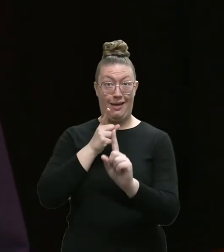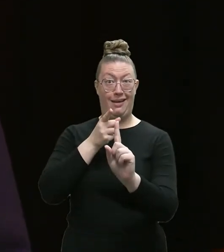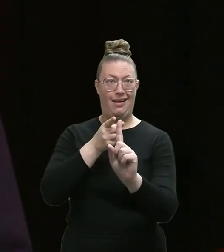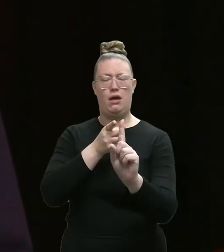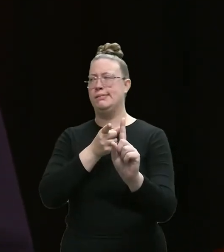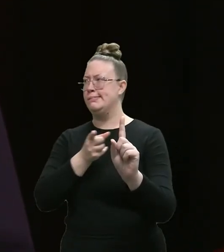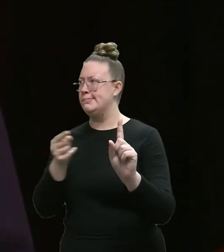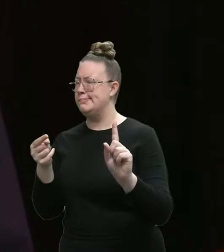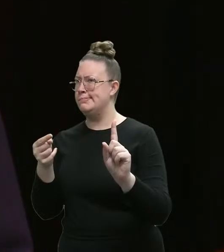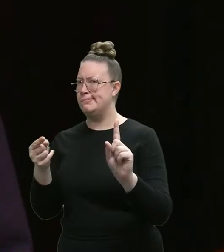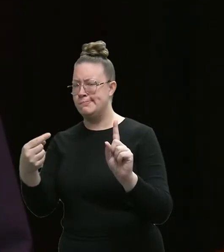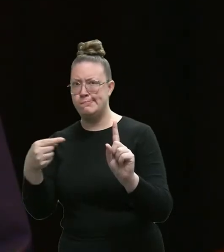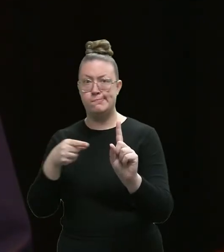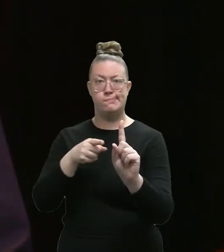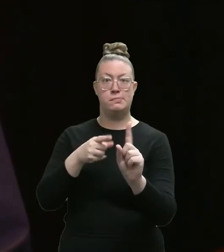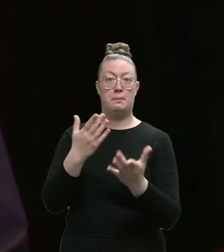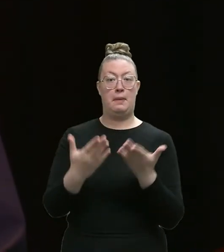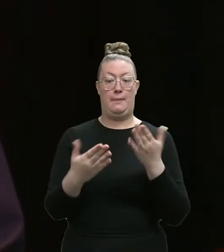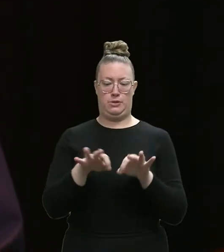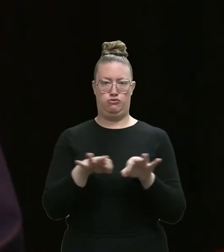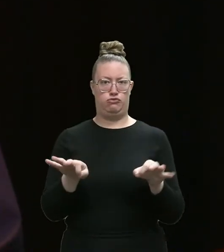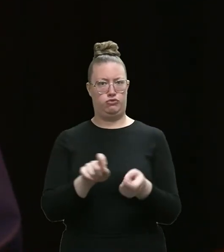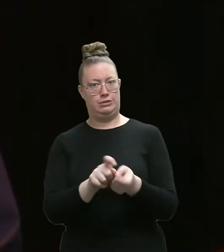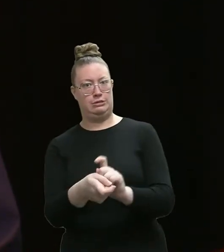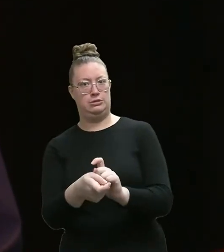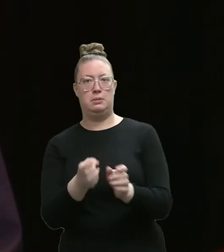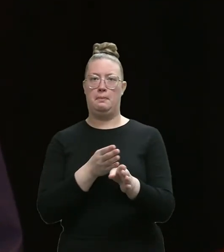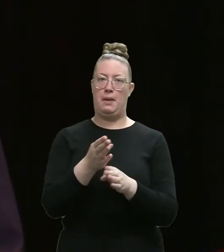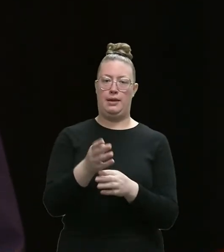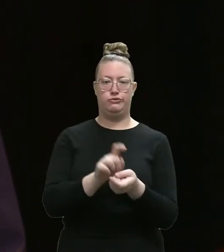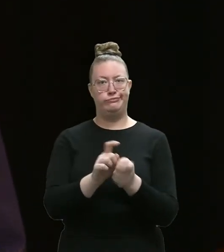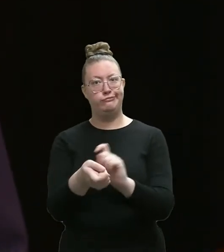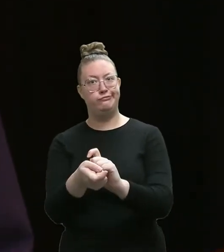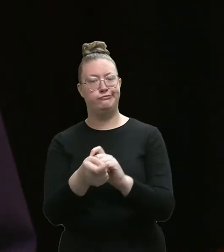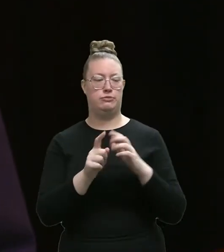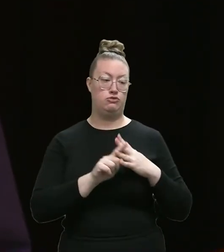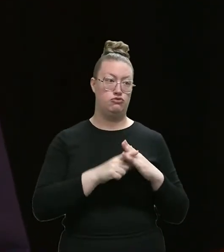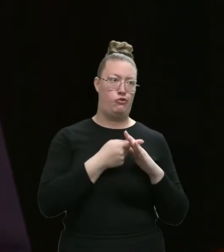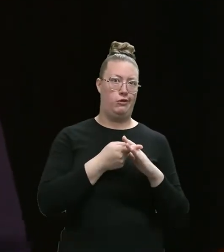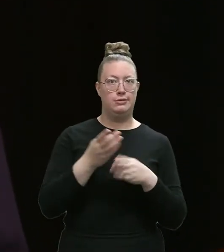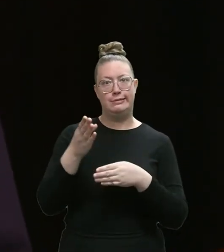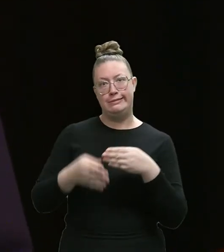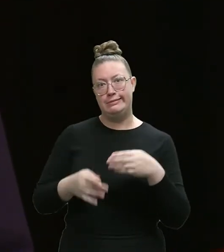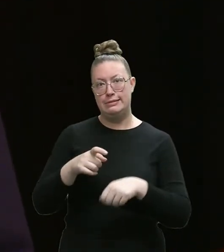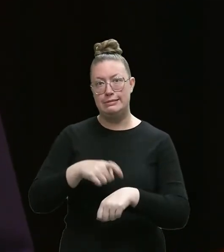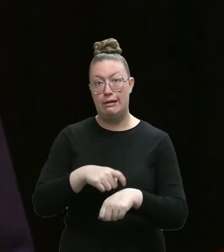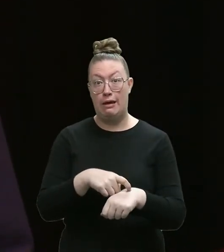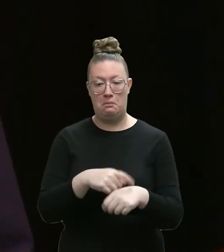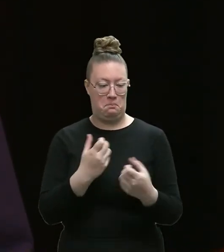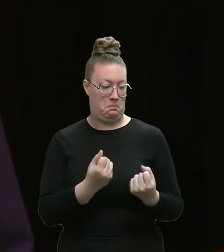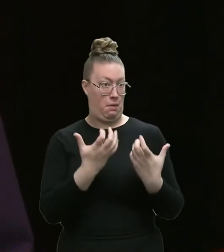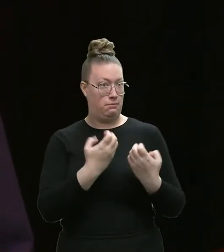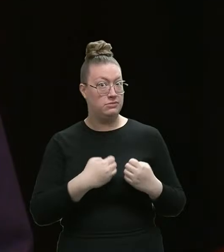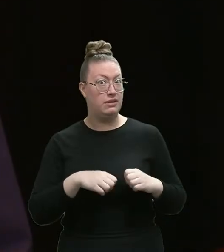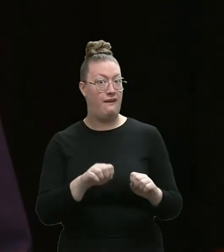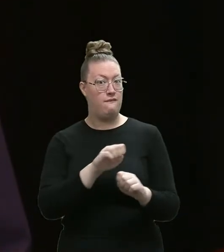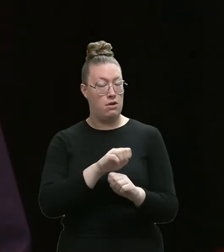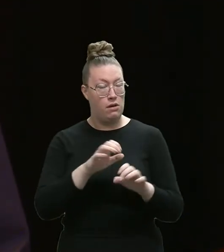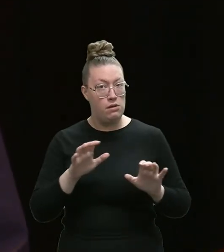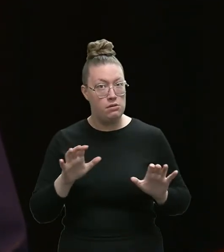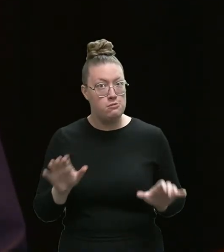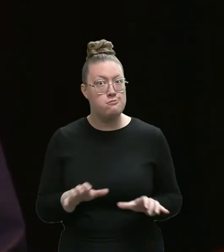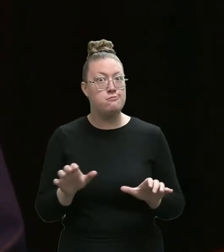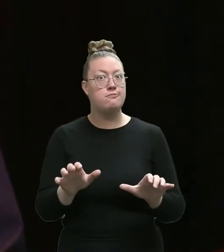thank you, please be seated.